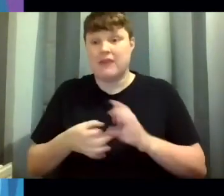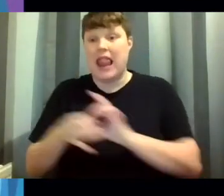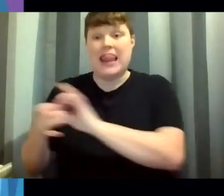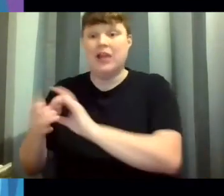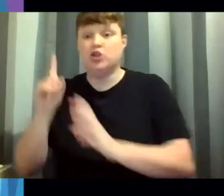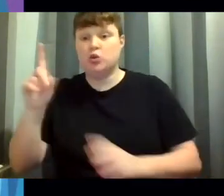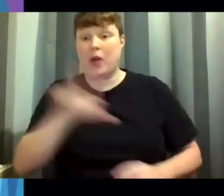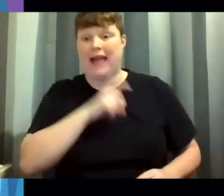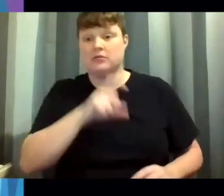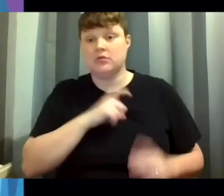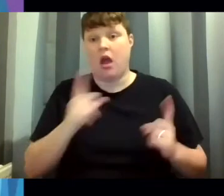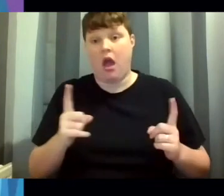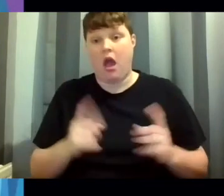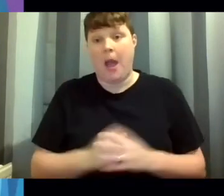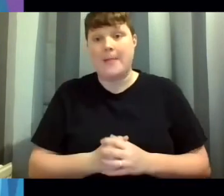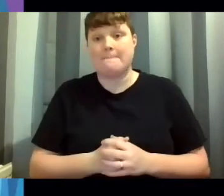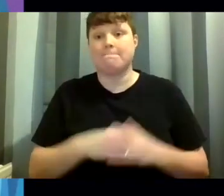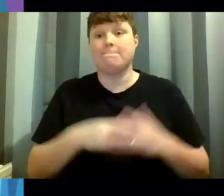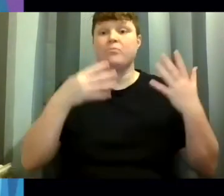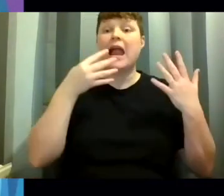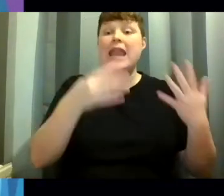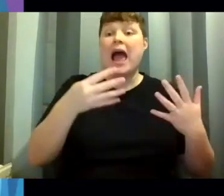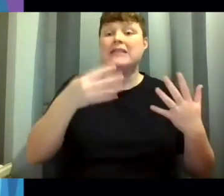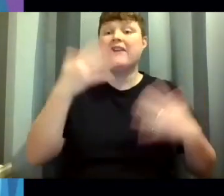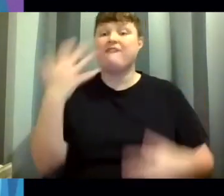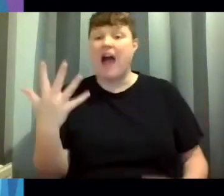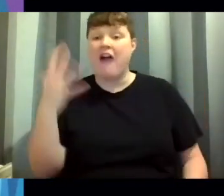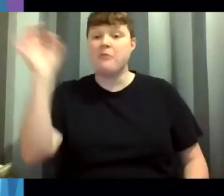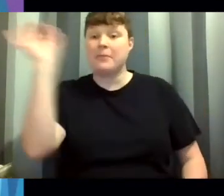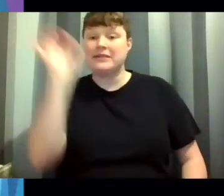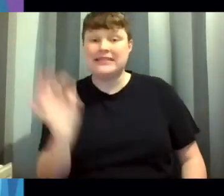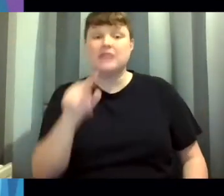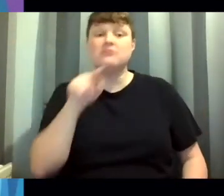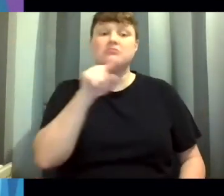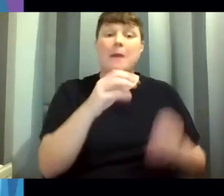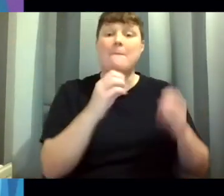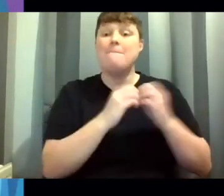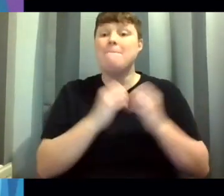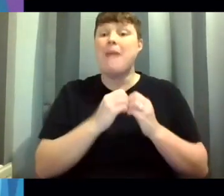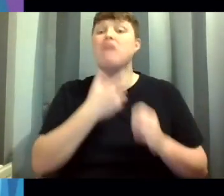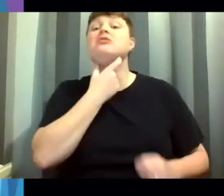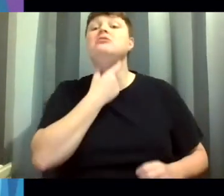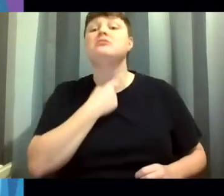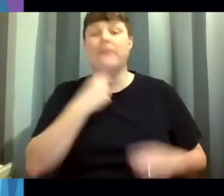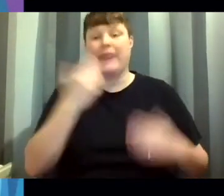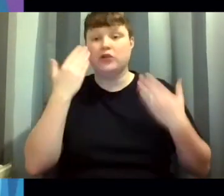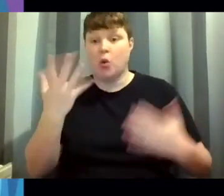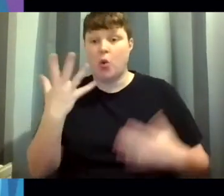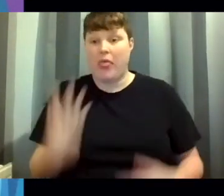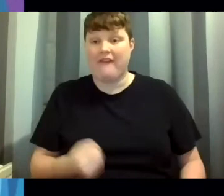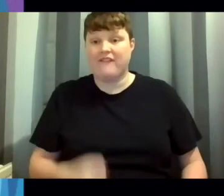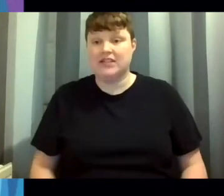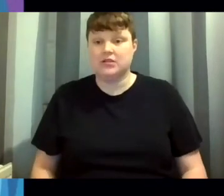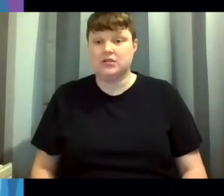Although 95 of the population with Barrett's actually don't know that they have it. From